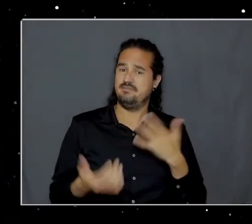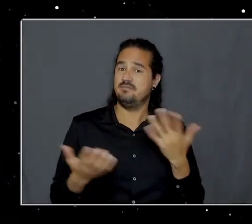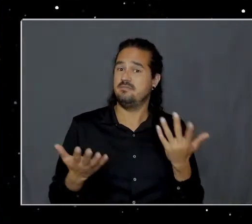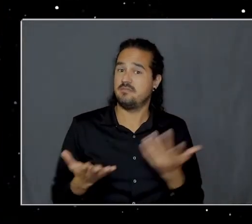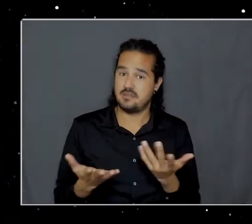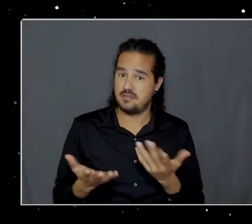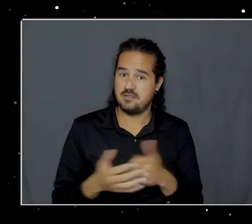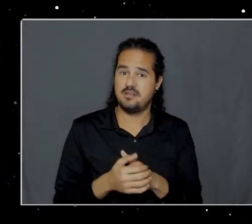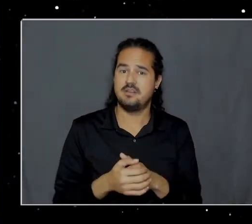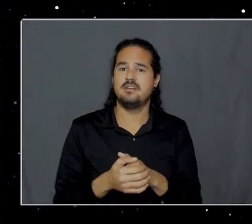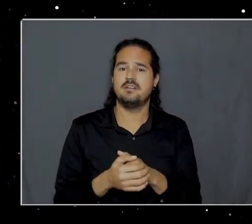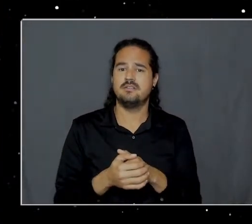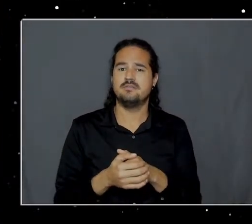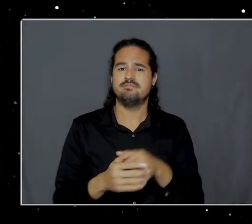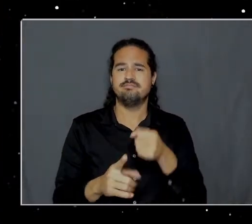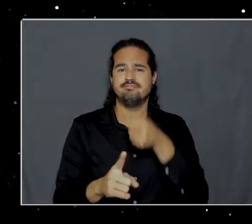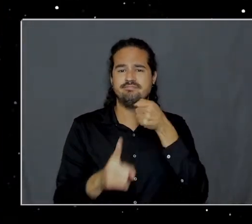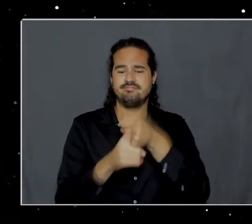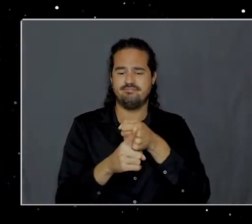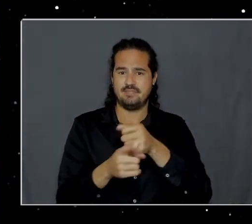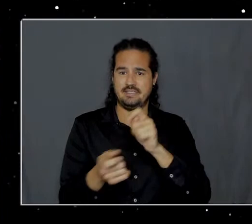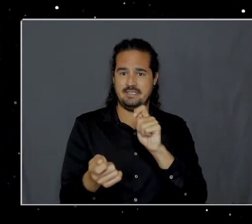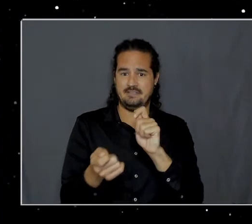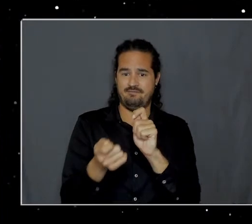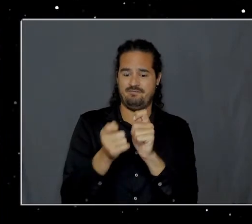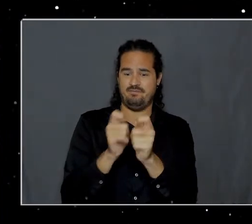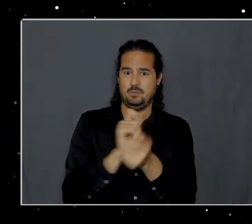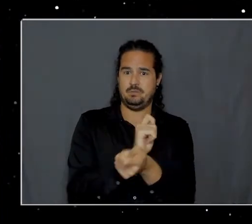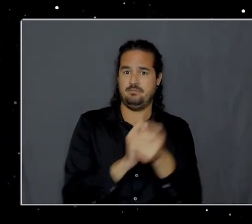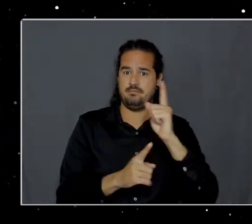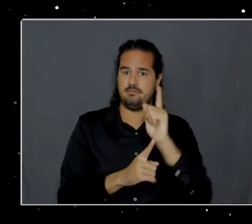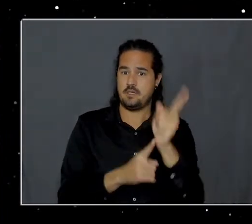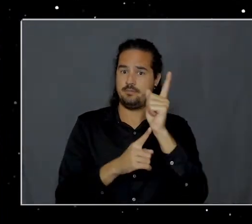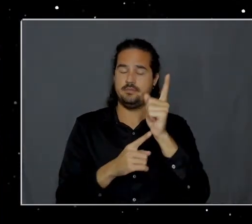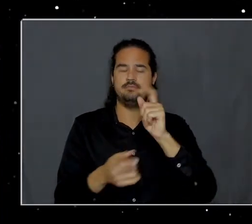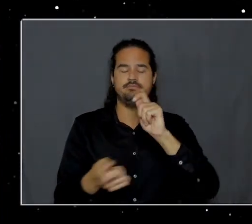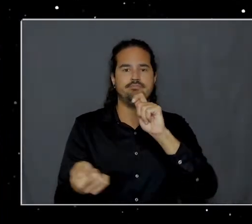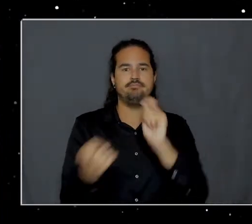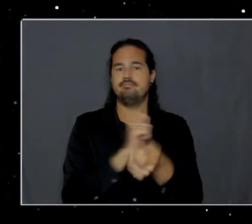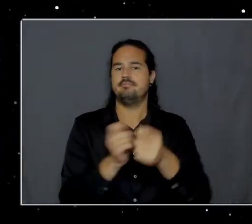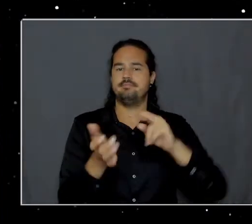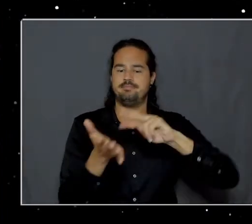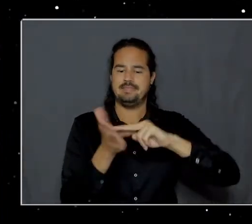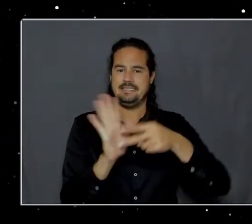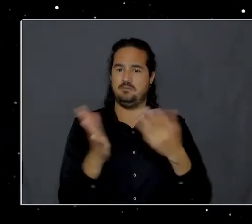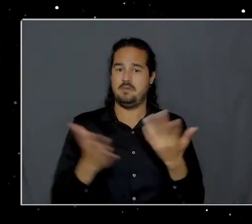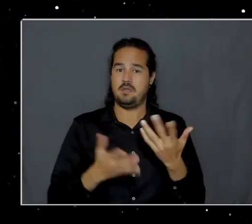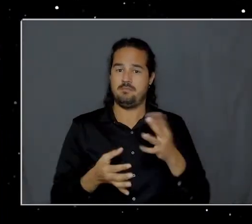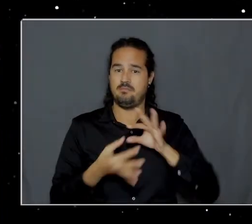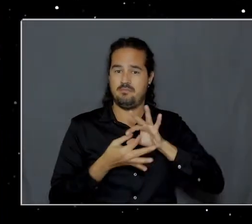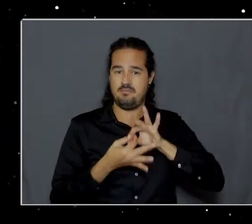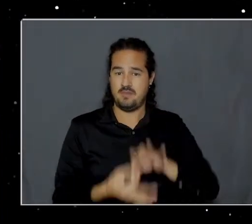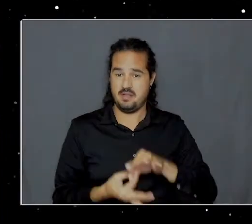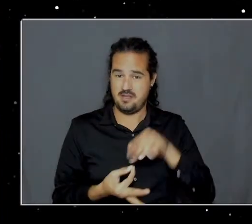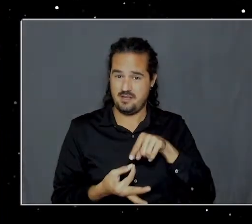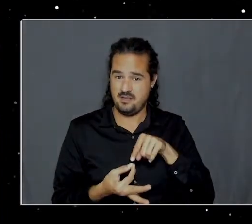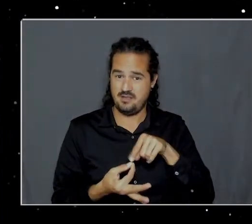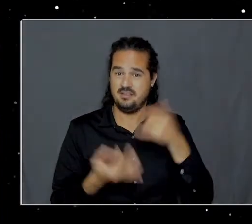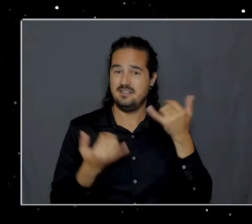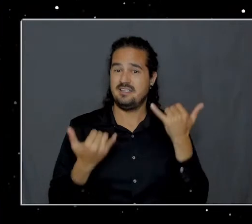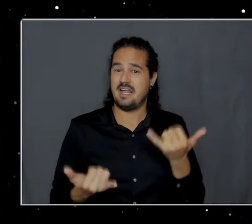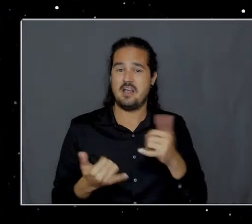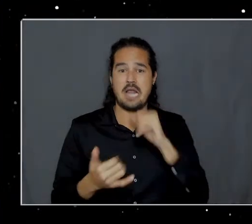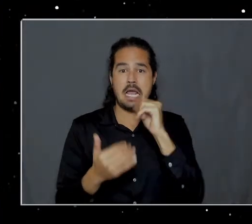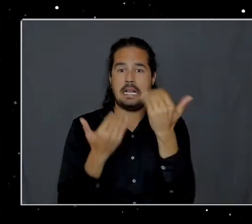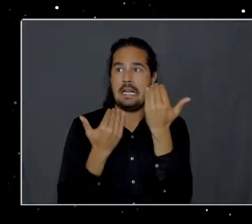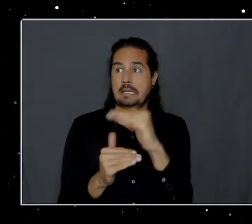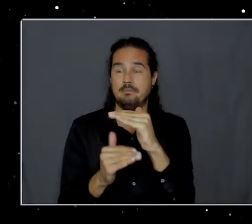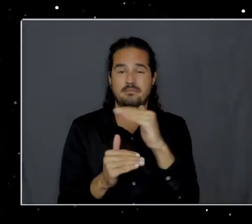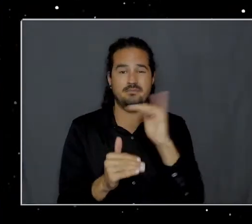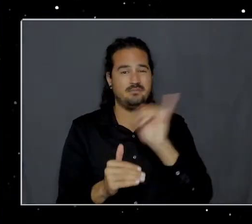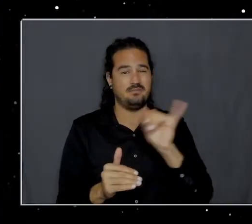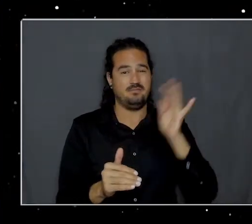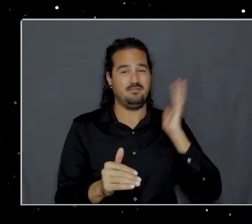RE-IMAGINING THE IDEA AND